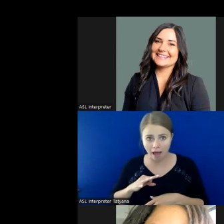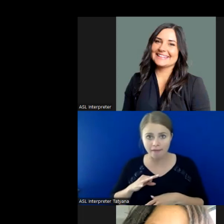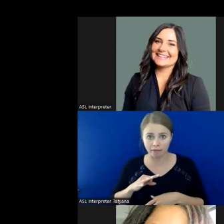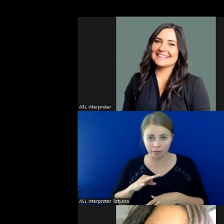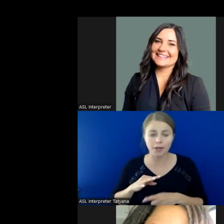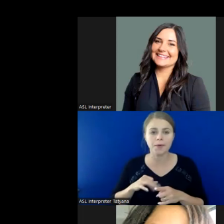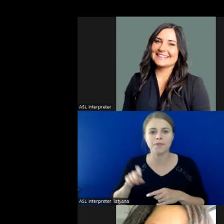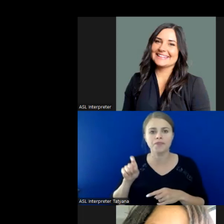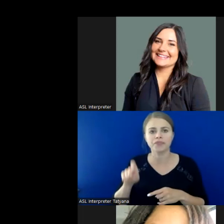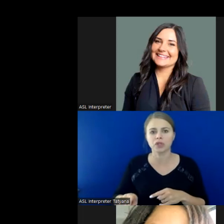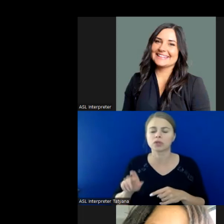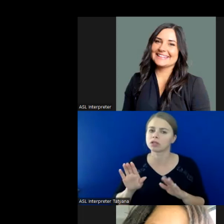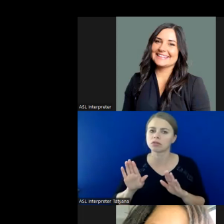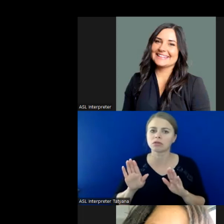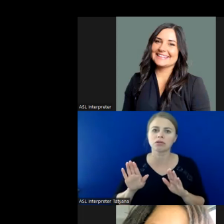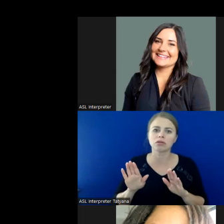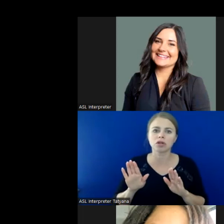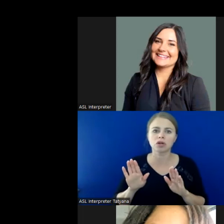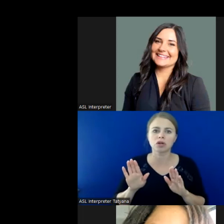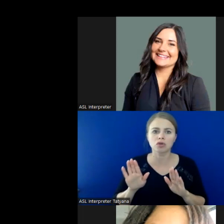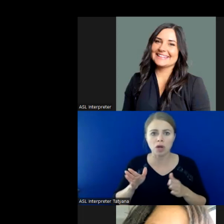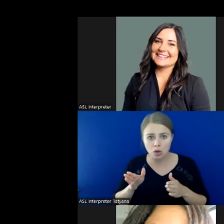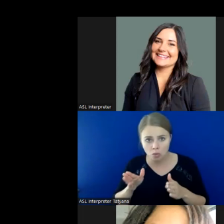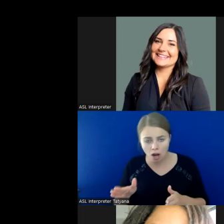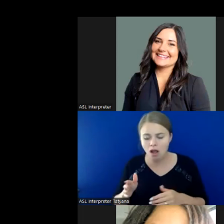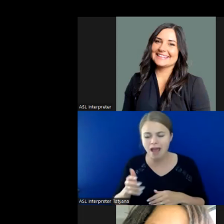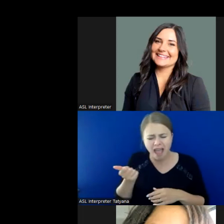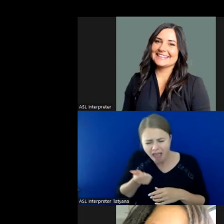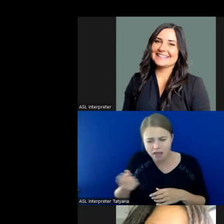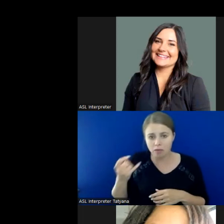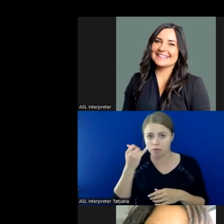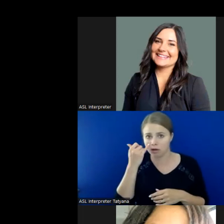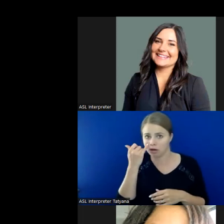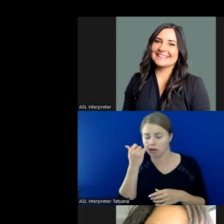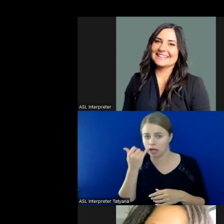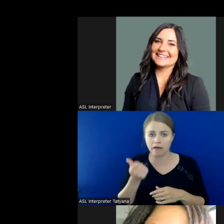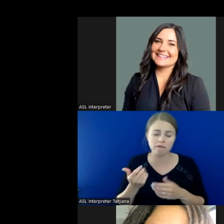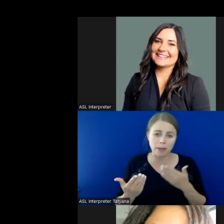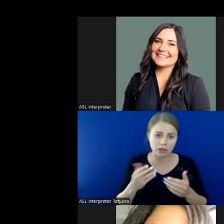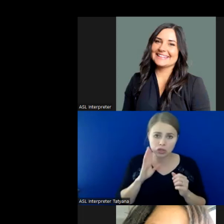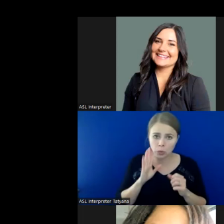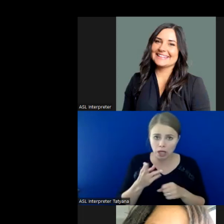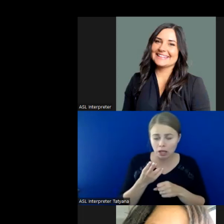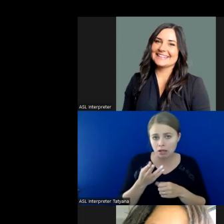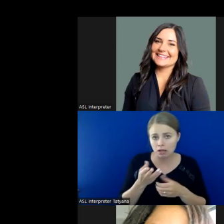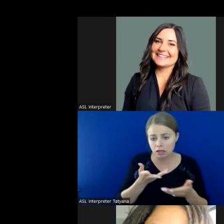you need a great way so that anyone who would potentially interact with users has easy access,